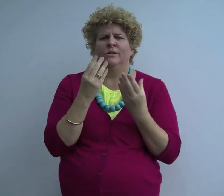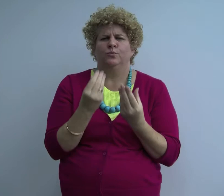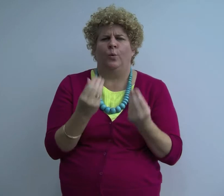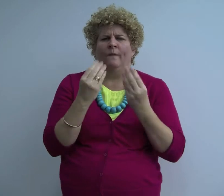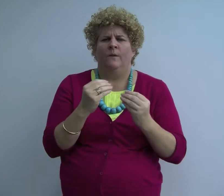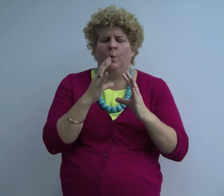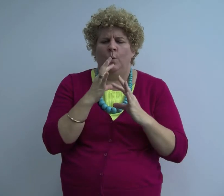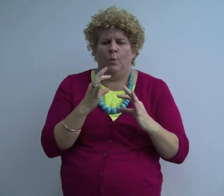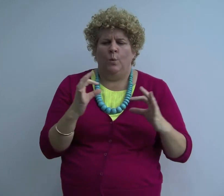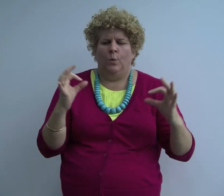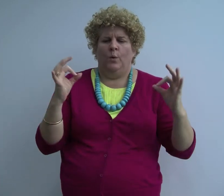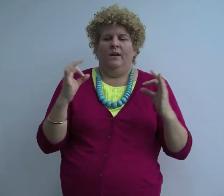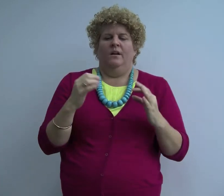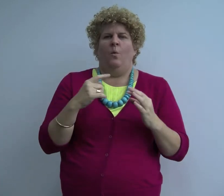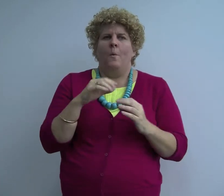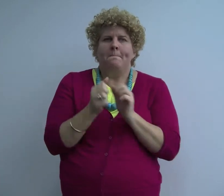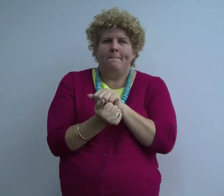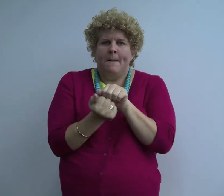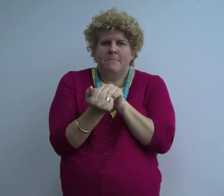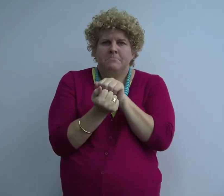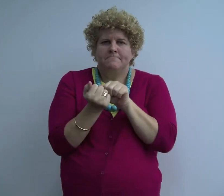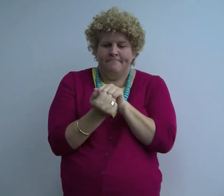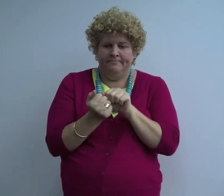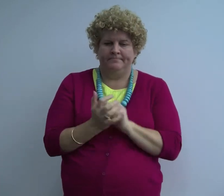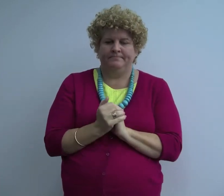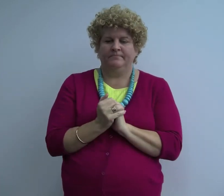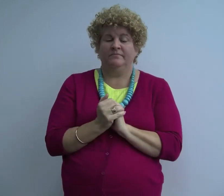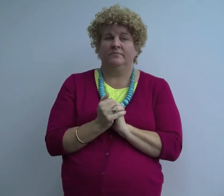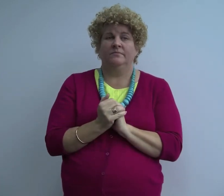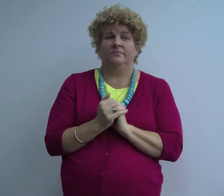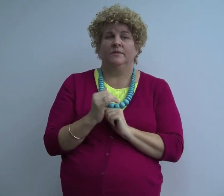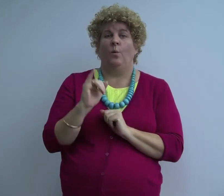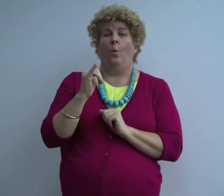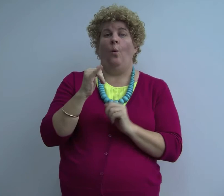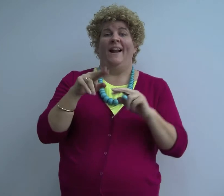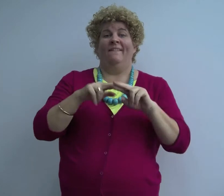It could also be that the person speaking has a very soft, quiet voice or they might be mumbling.